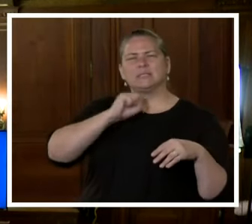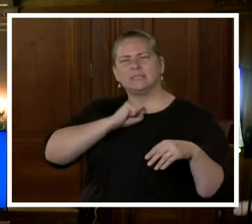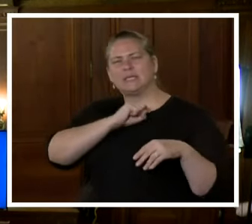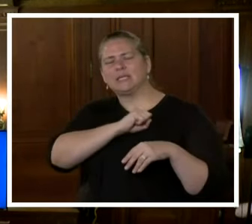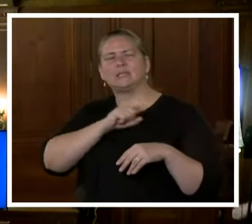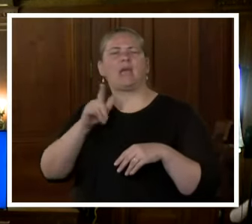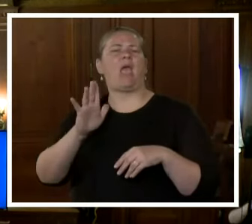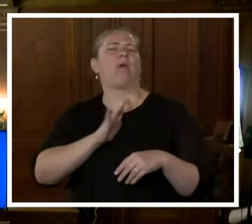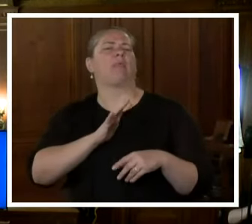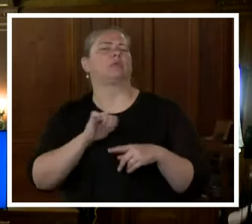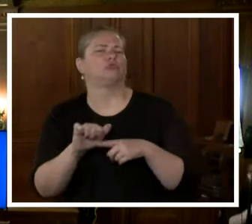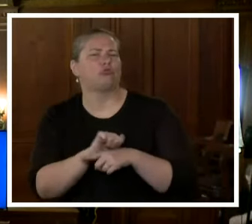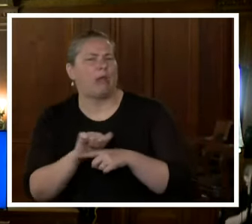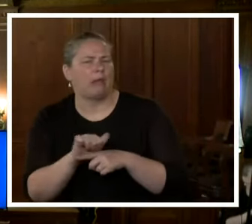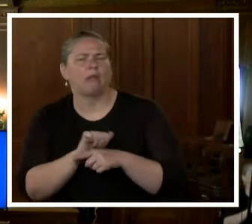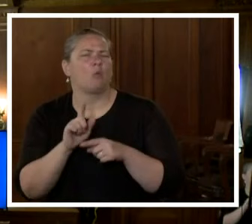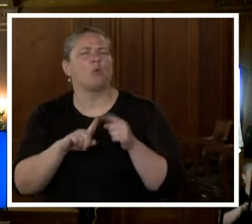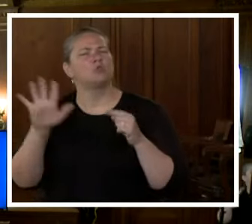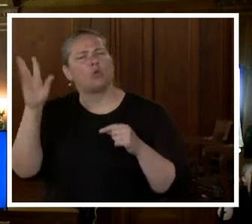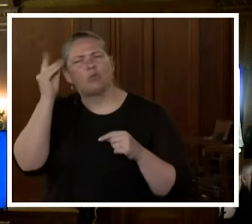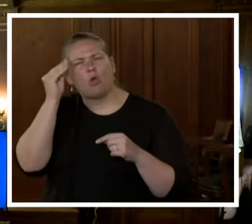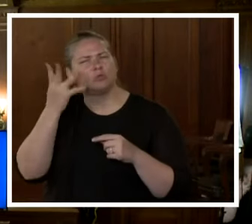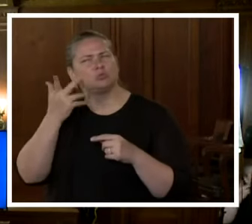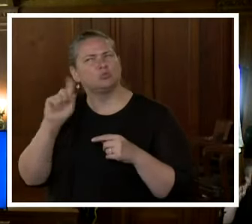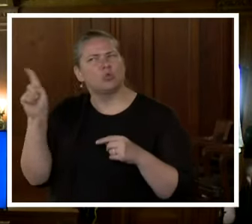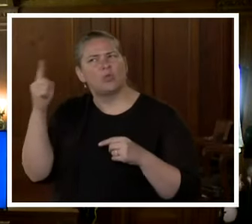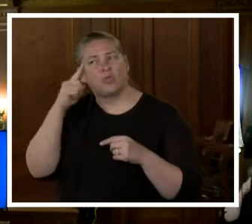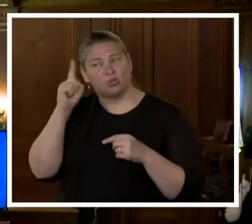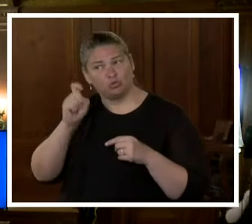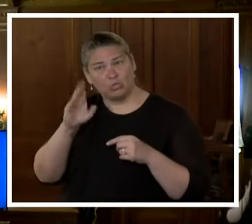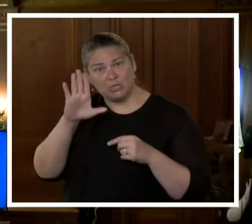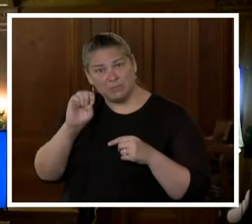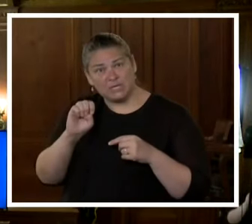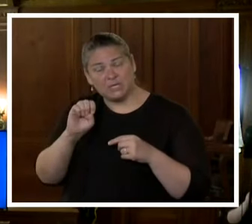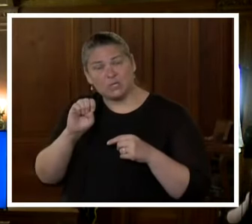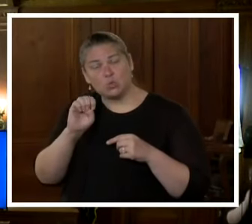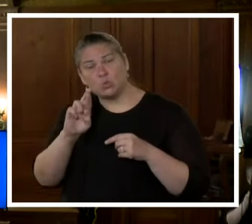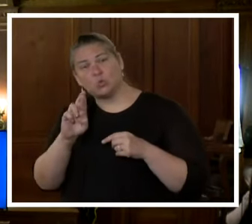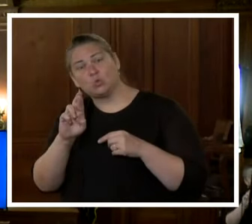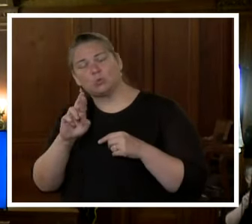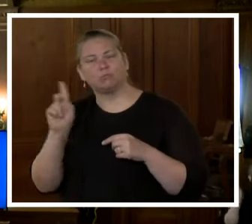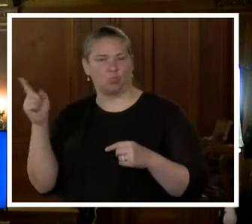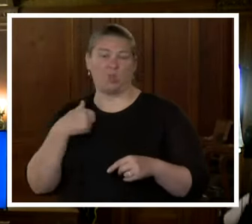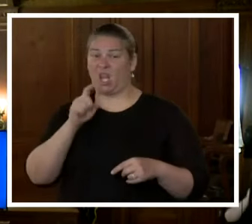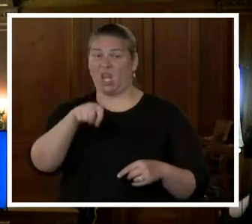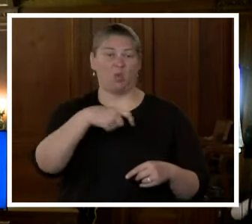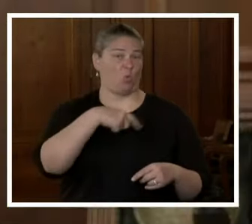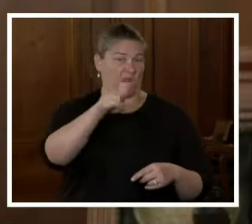KIDS. I BELIEVE THE 16-YEAR-OLD, I THINK HE WAS ONLY IN THE HOSPITAL FOR A BRIEF PERIOD OF